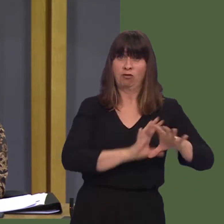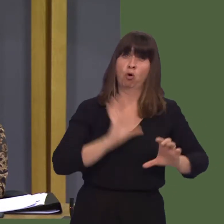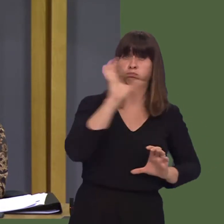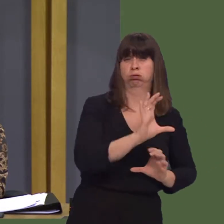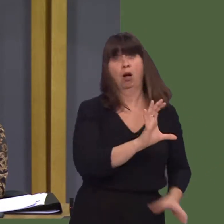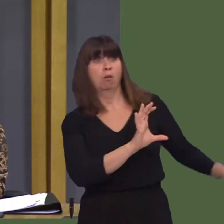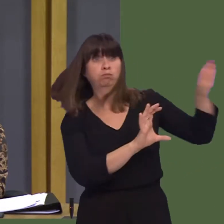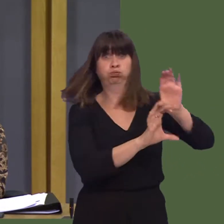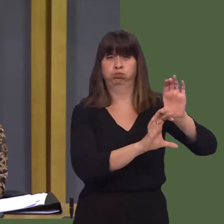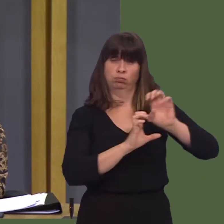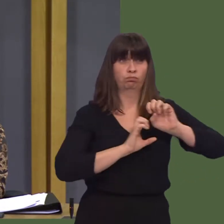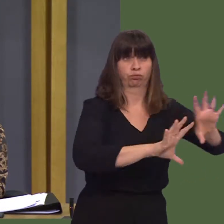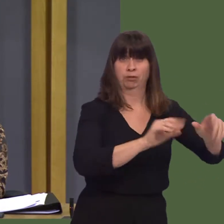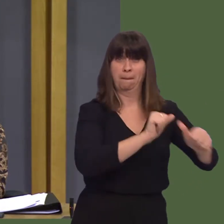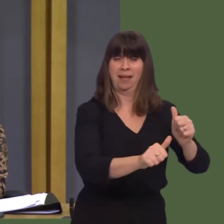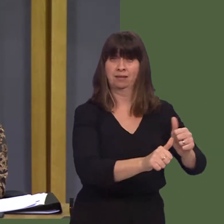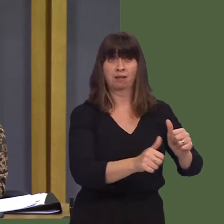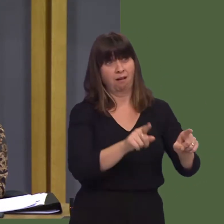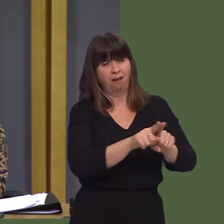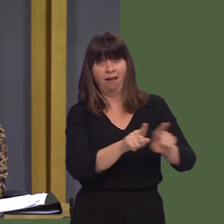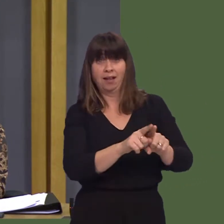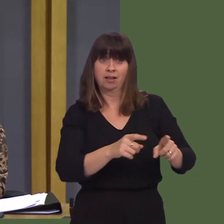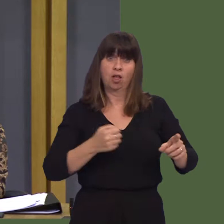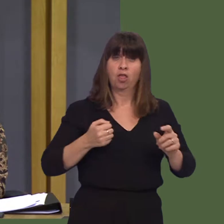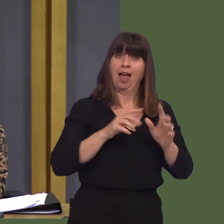over to invest in reinstating the railway line between Aberystwyth and Carmarthen, based